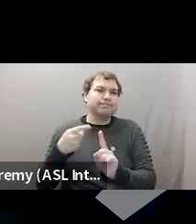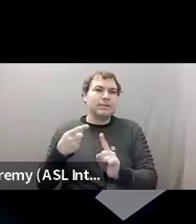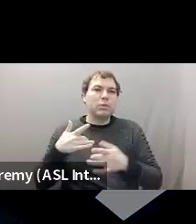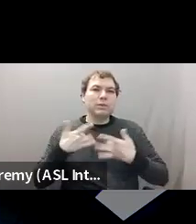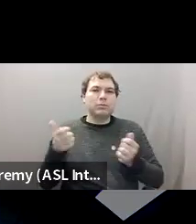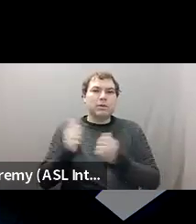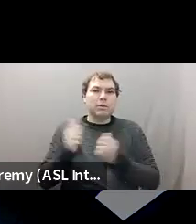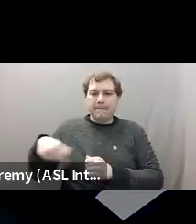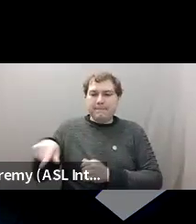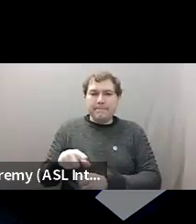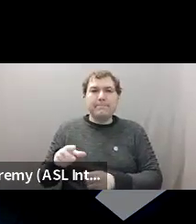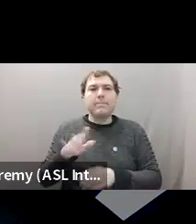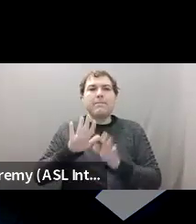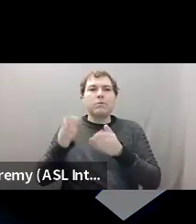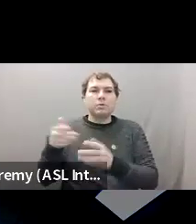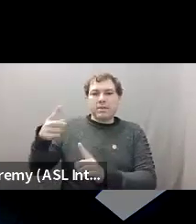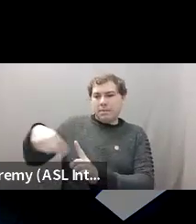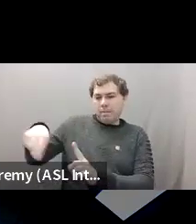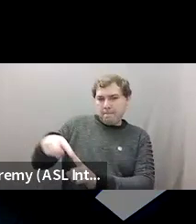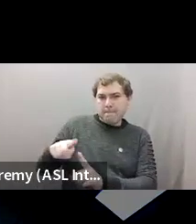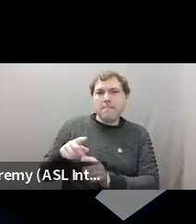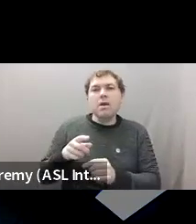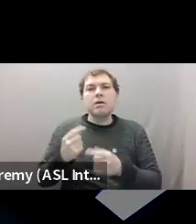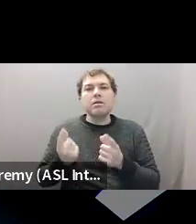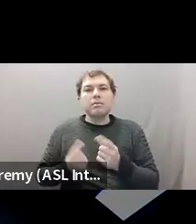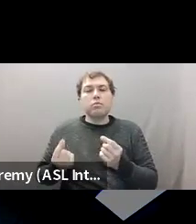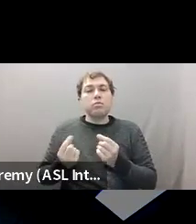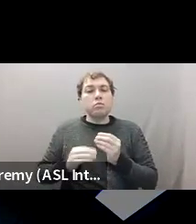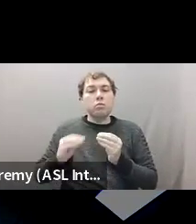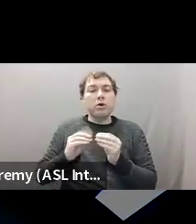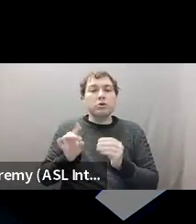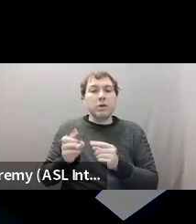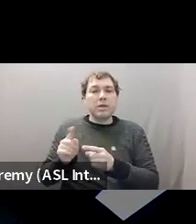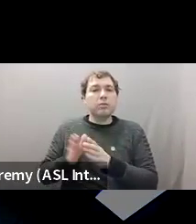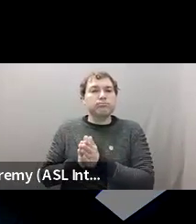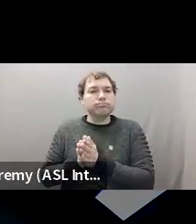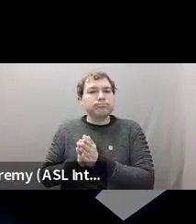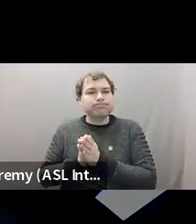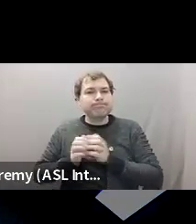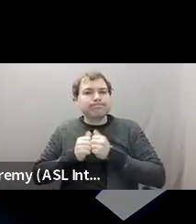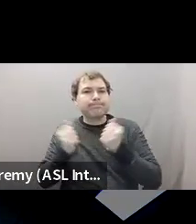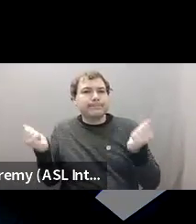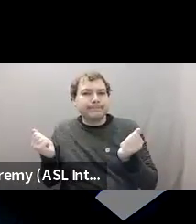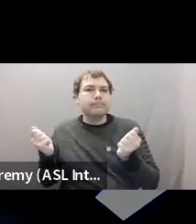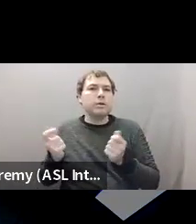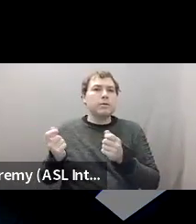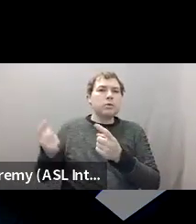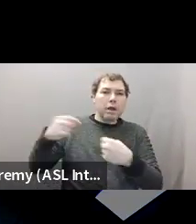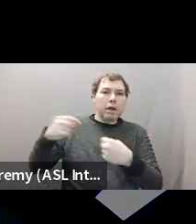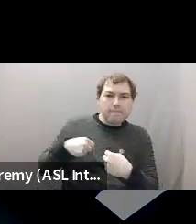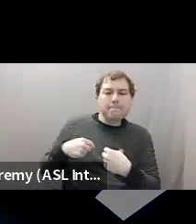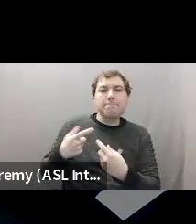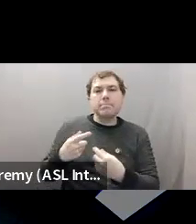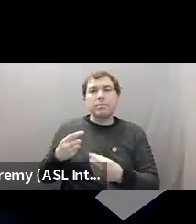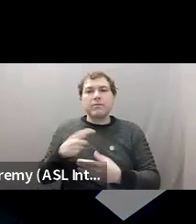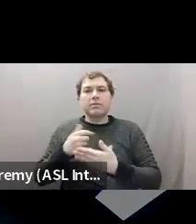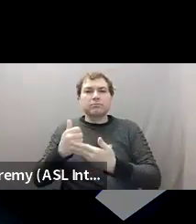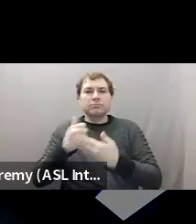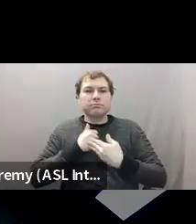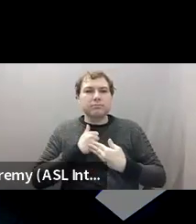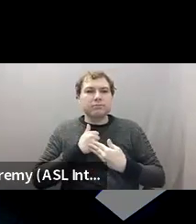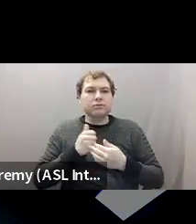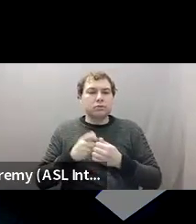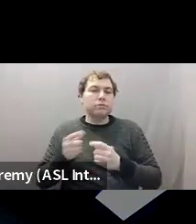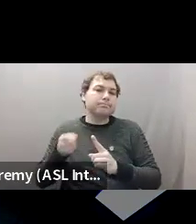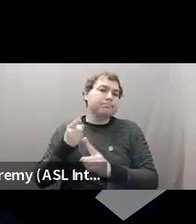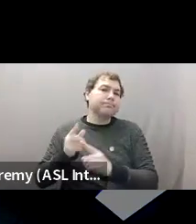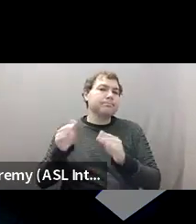Troy Bowser: and focus on them, and the more I do that, the more they like to open up, and the more they like to come to the sessions this year. So I found that to be very helpful when I keep the focus on what they want.